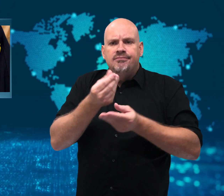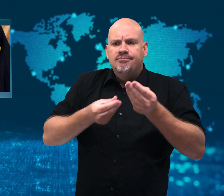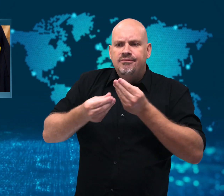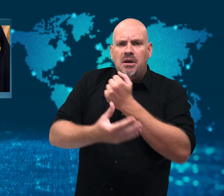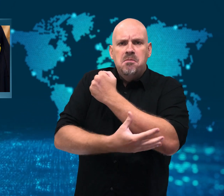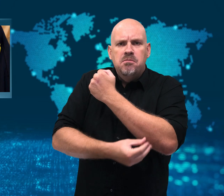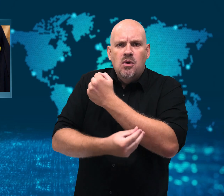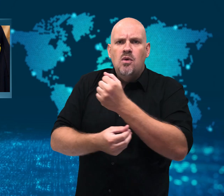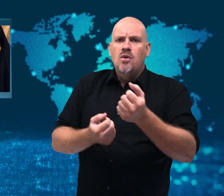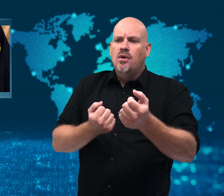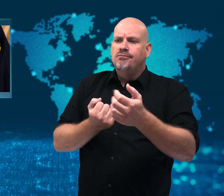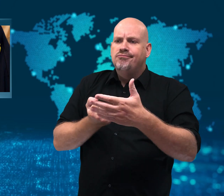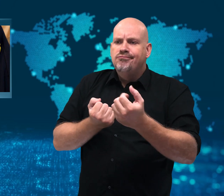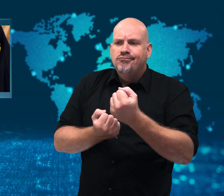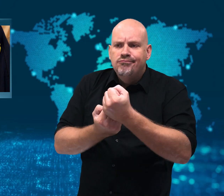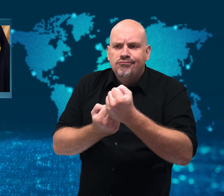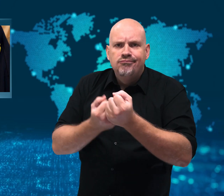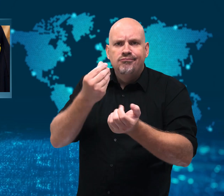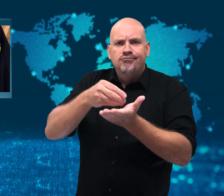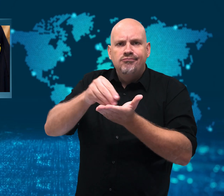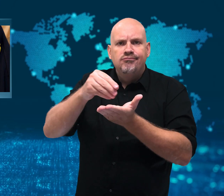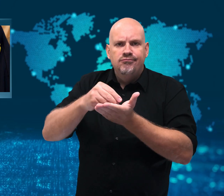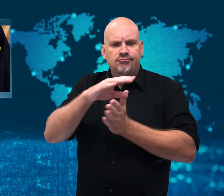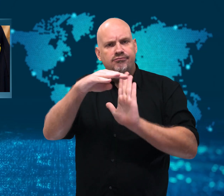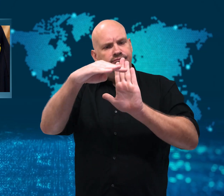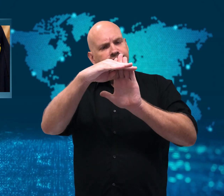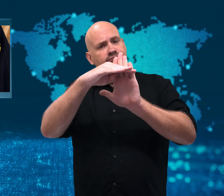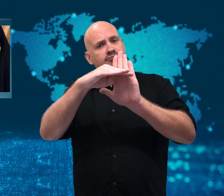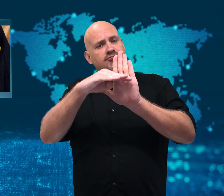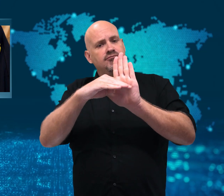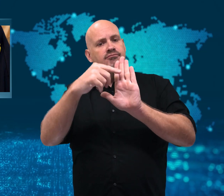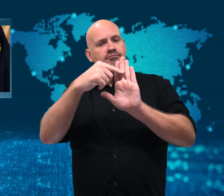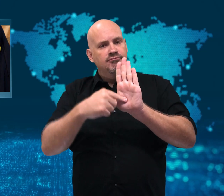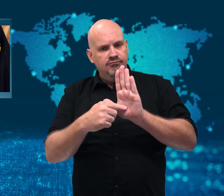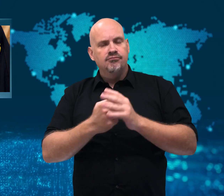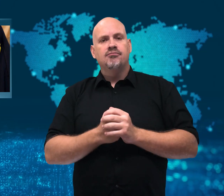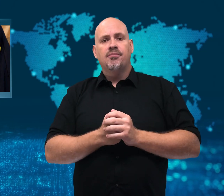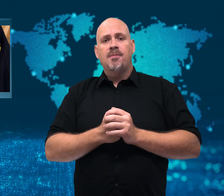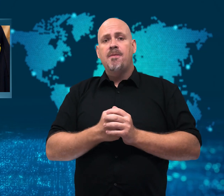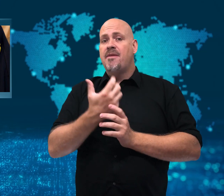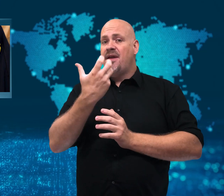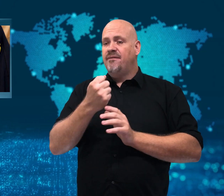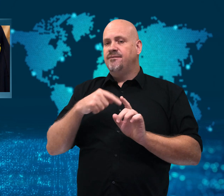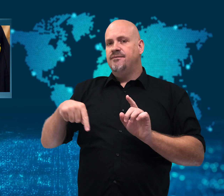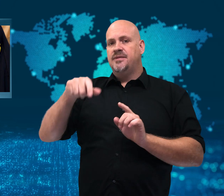People of other religions disagree that they should